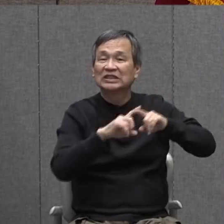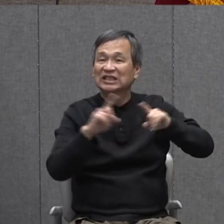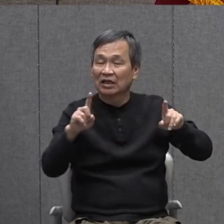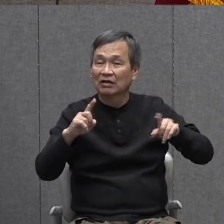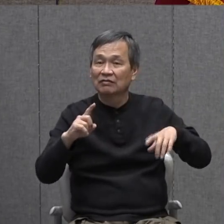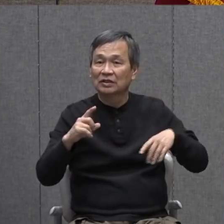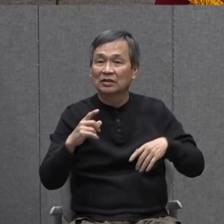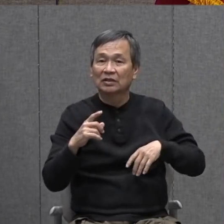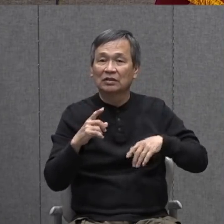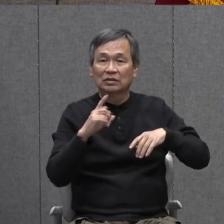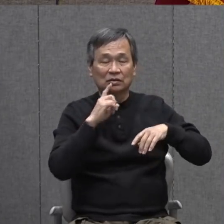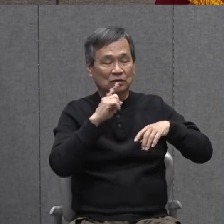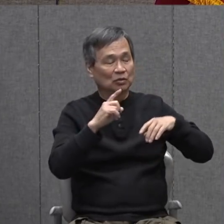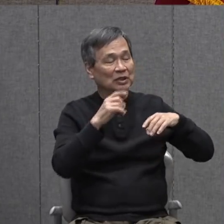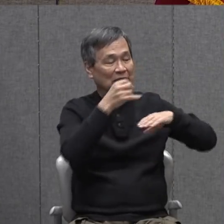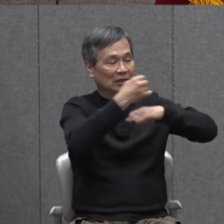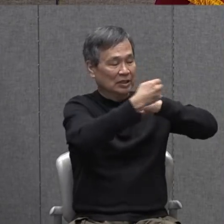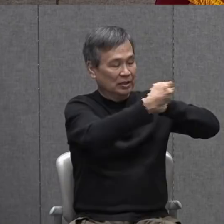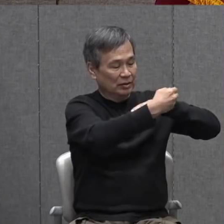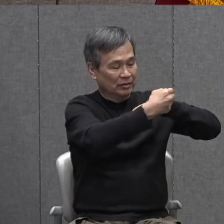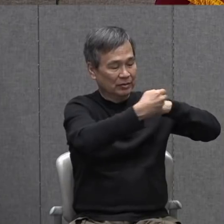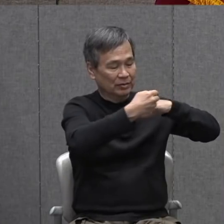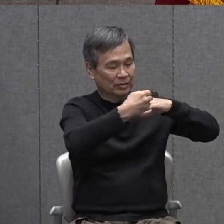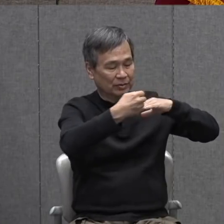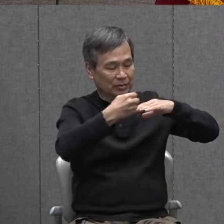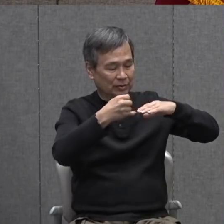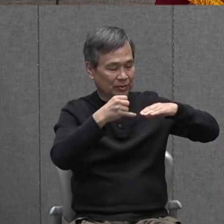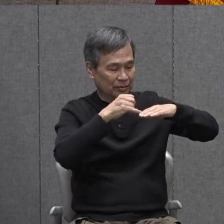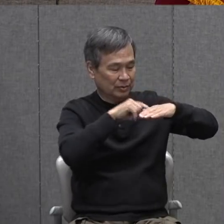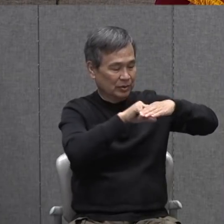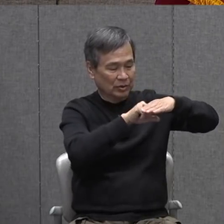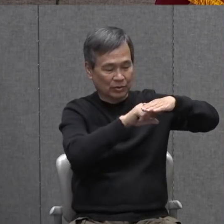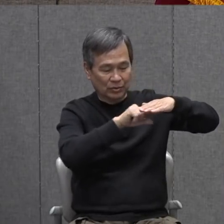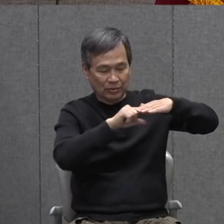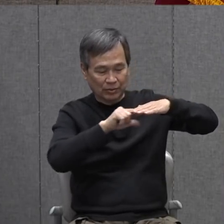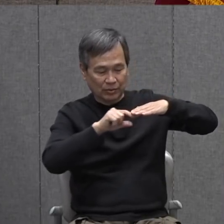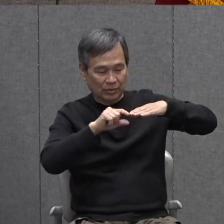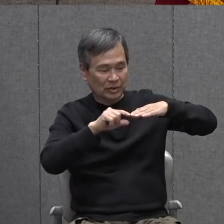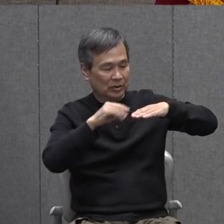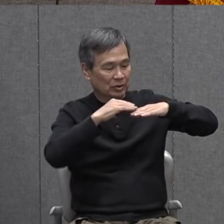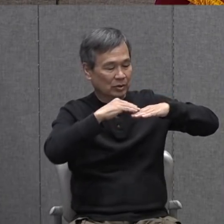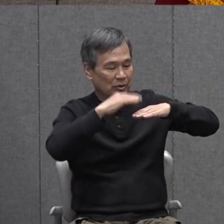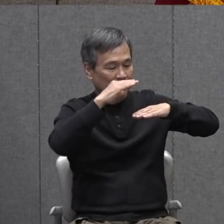from the top of my shoe. See, sometimes it's nice to make your shapes into smaller shapes